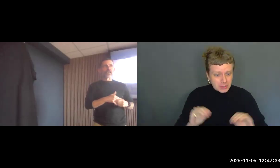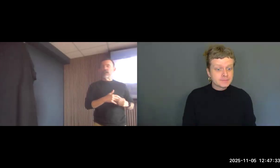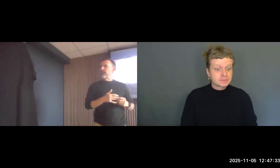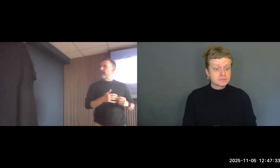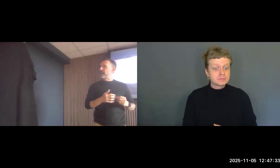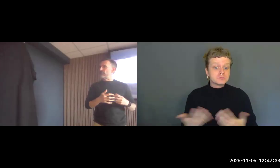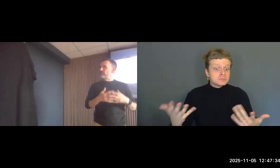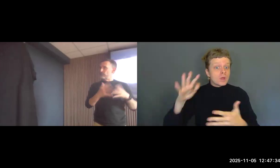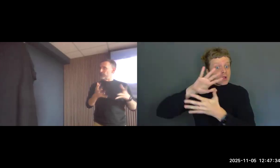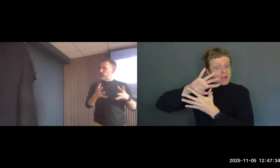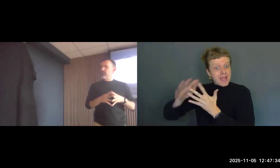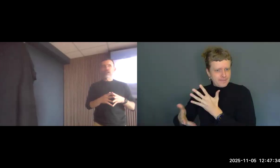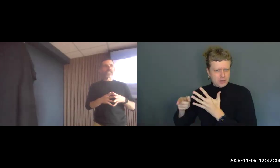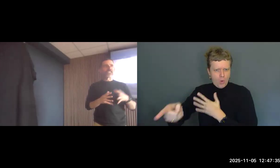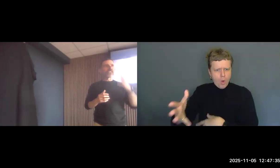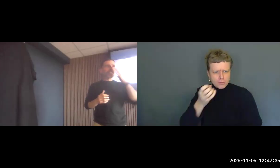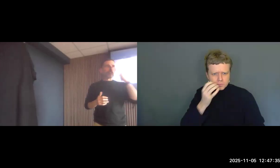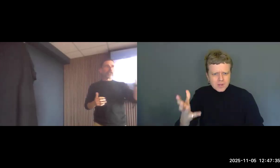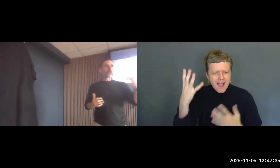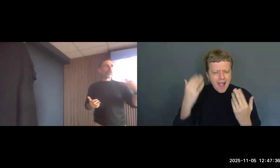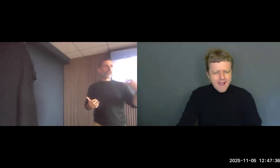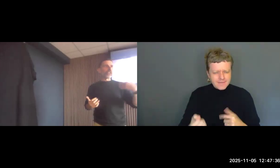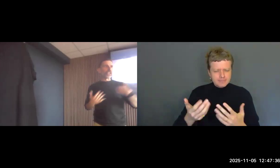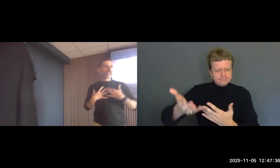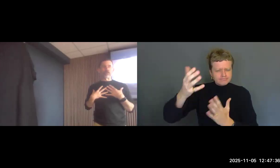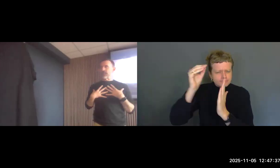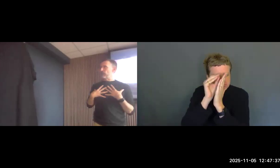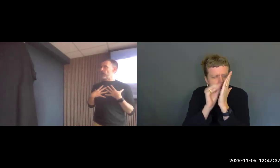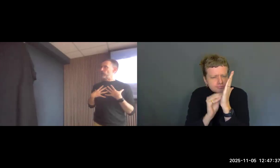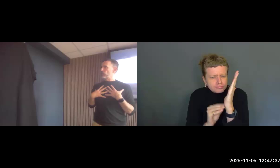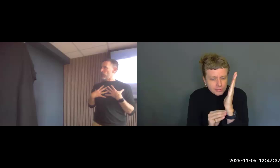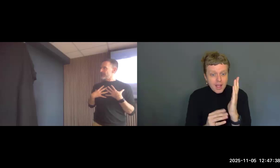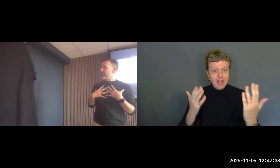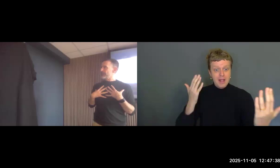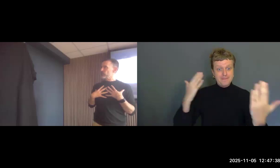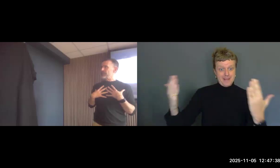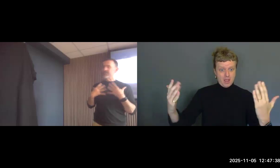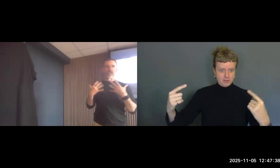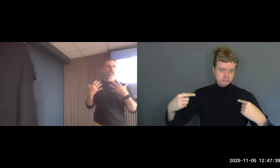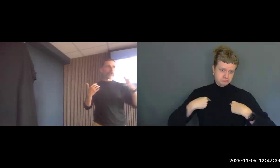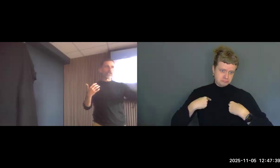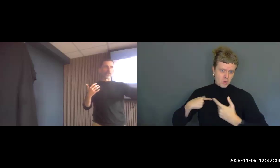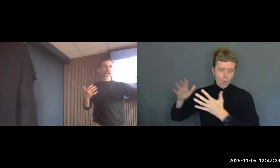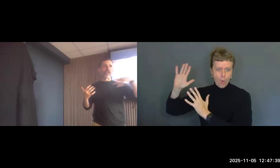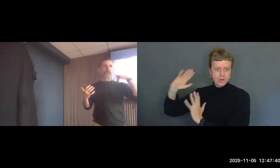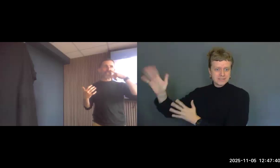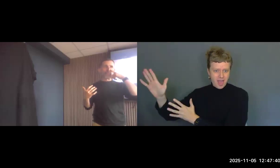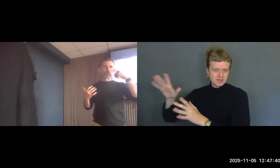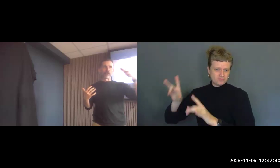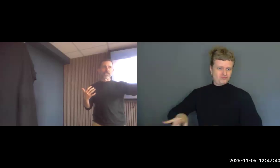you know, signs, much more than, like, for example, I work on Auslan, Australian Sign Language. We don't have the same degree